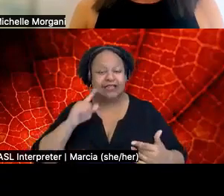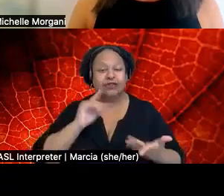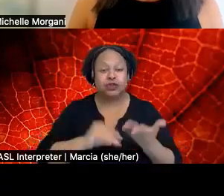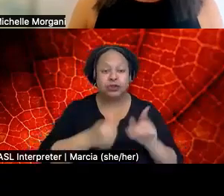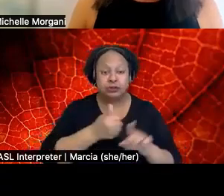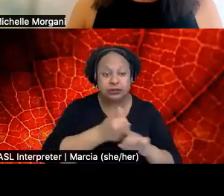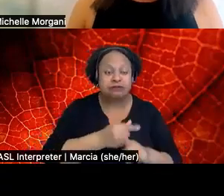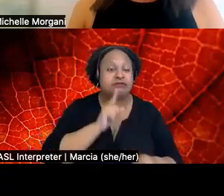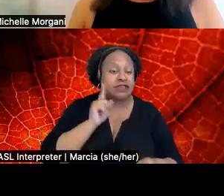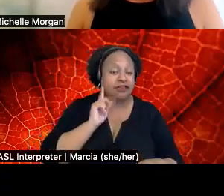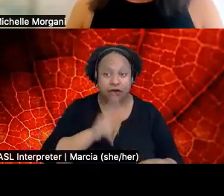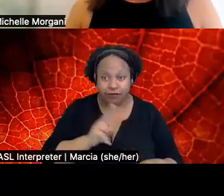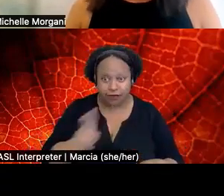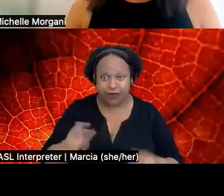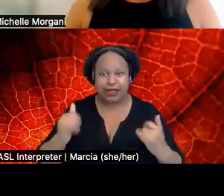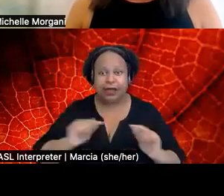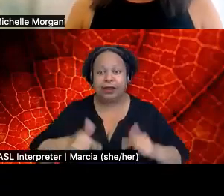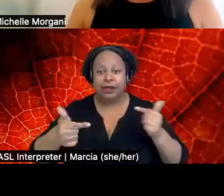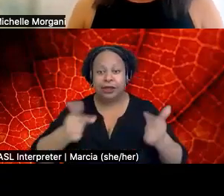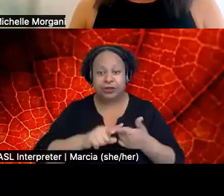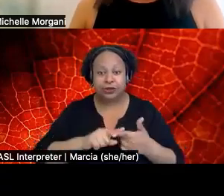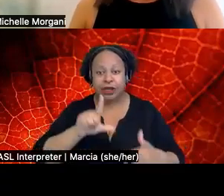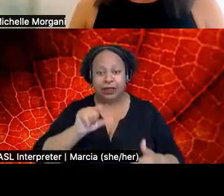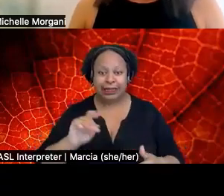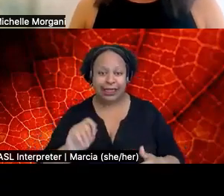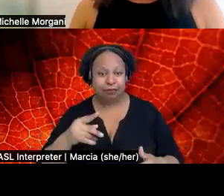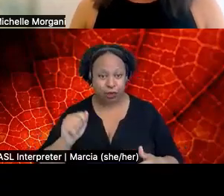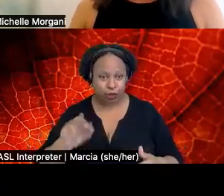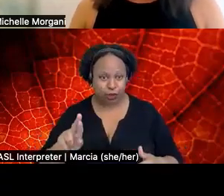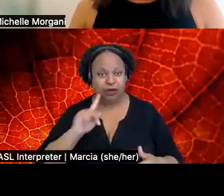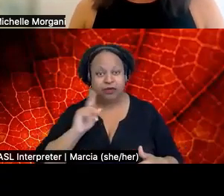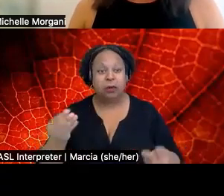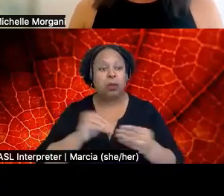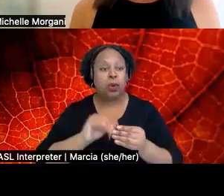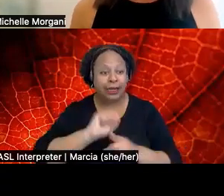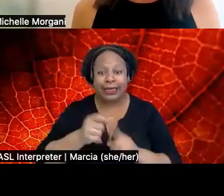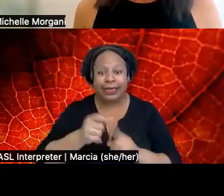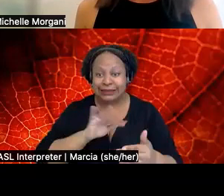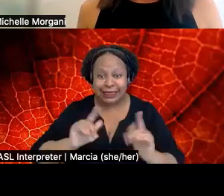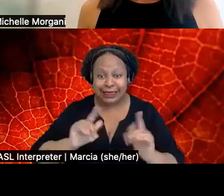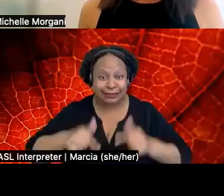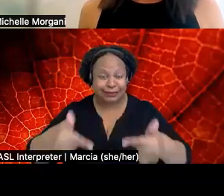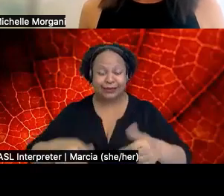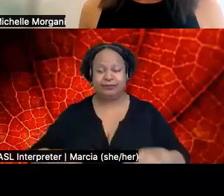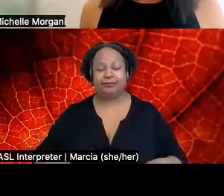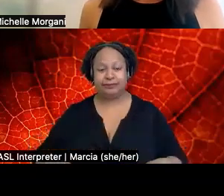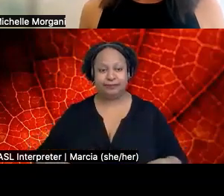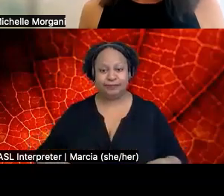I'm going to pass it over now to a Lake Porter for another case studies. Hi there everyone.